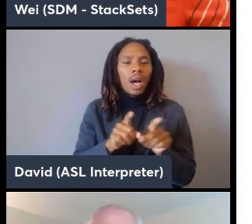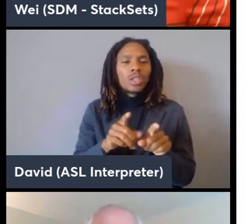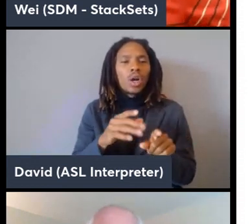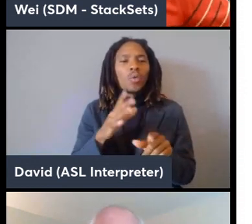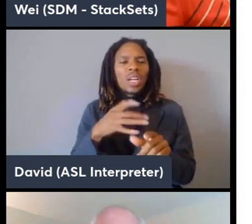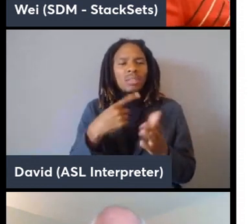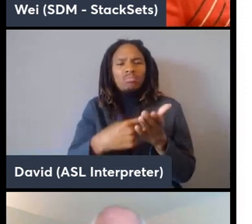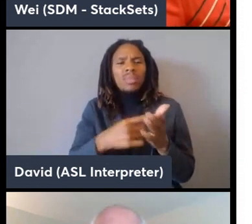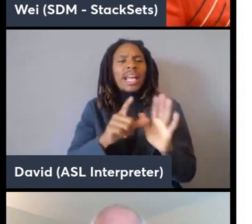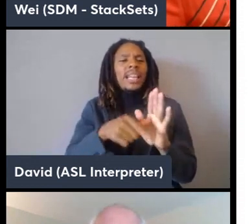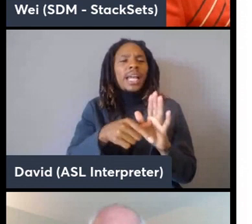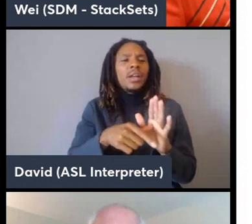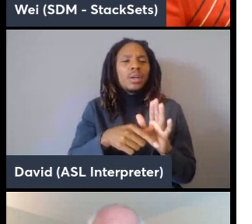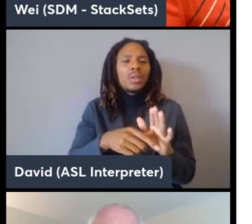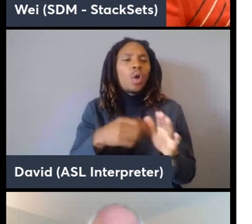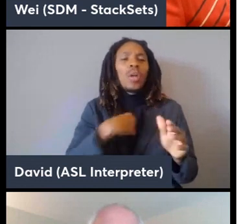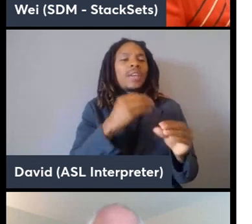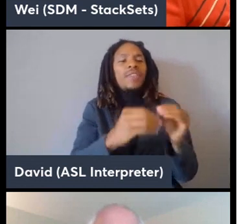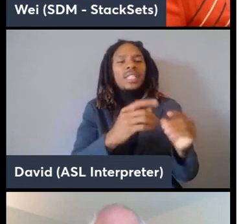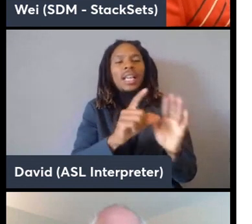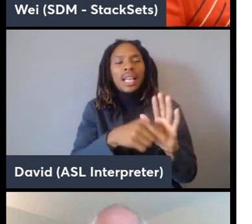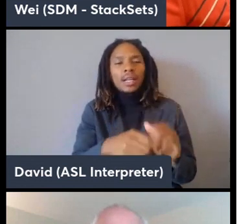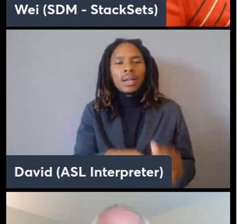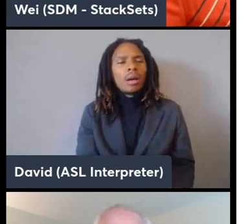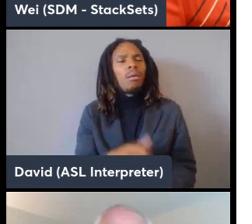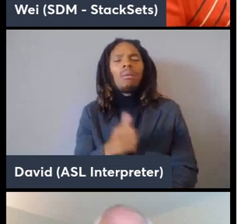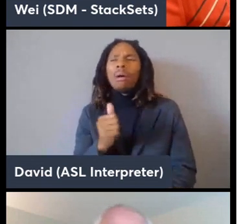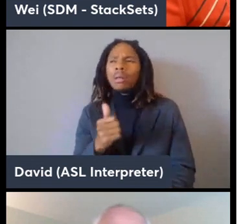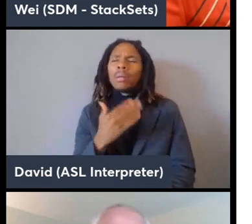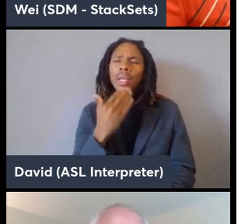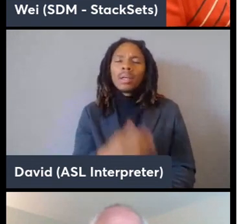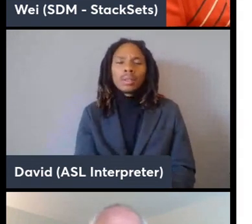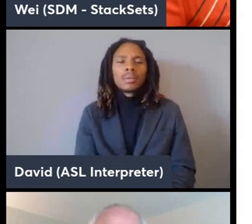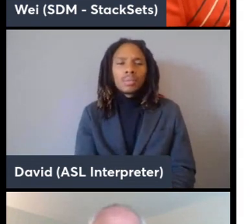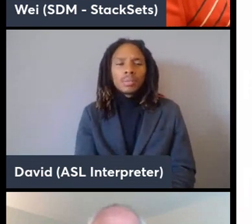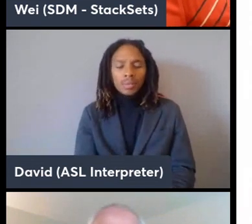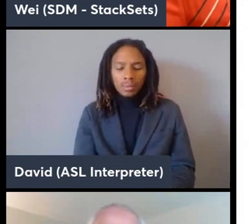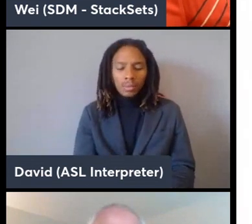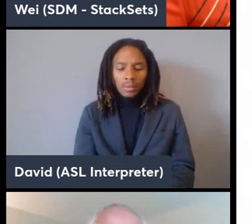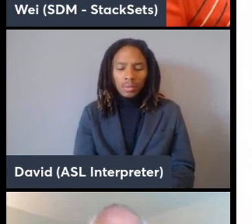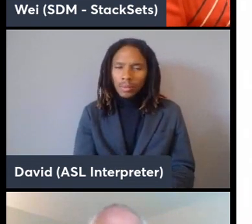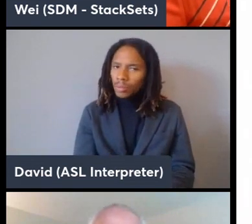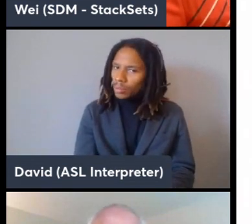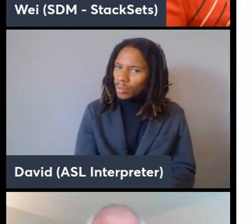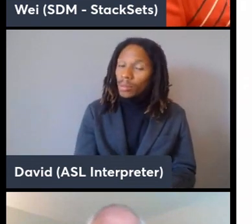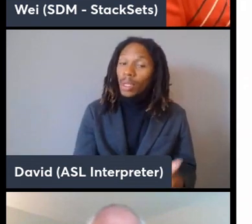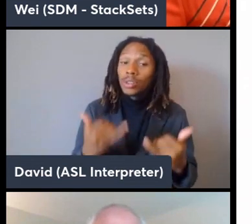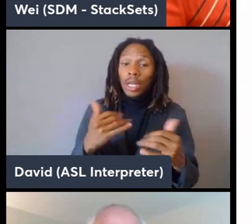That's cool, awesome, thank you. Right, so once we have the template, let's go to the next step.